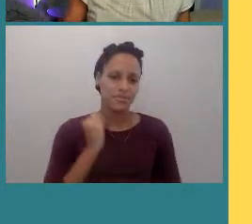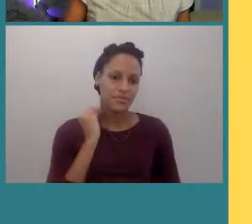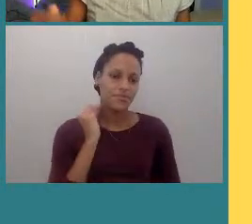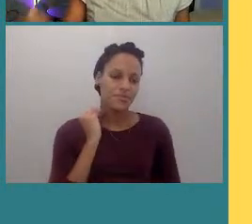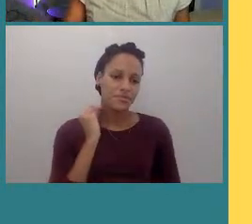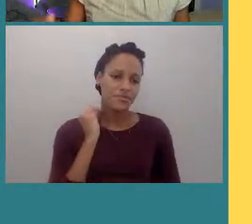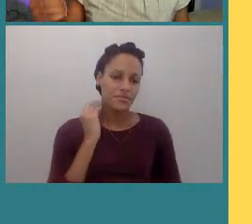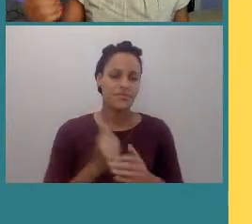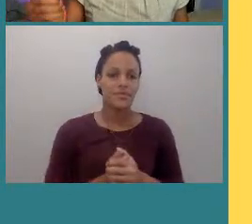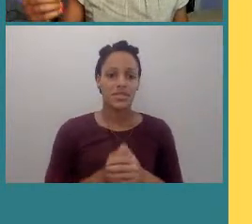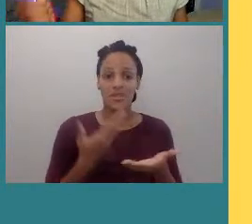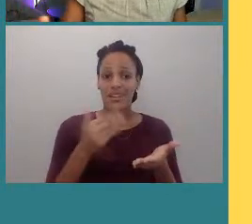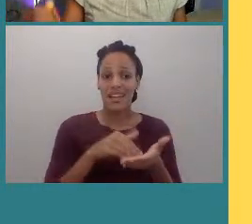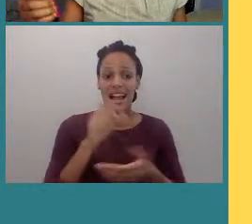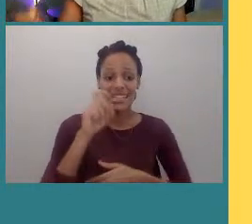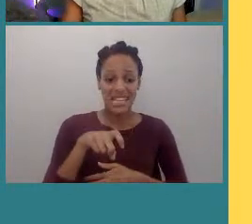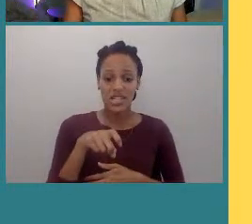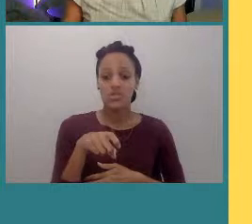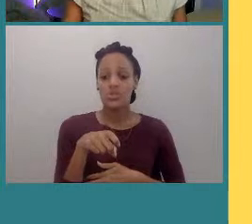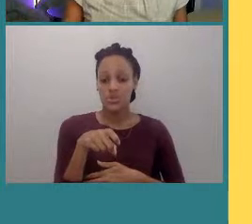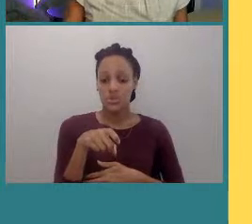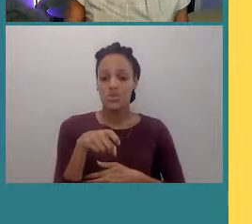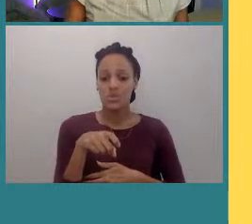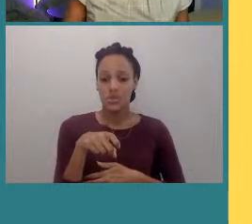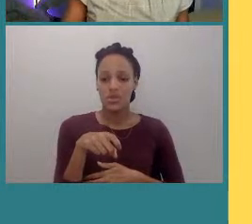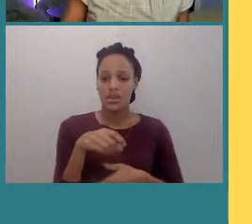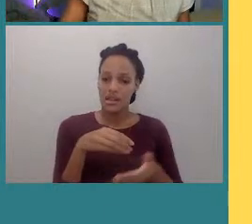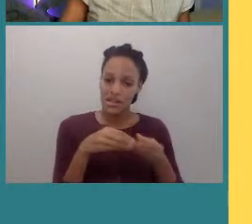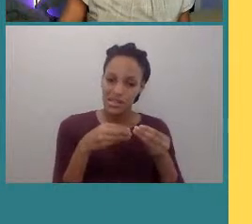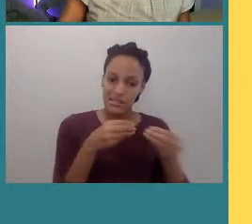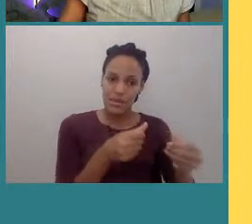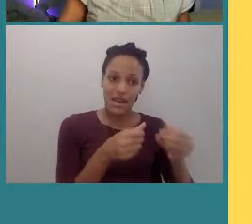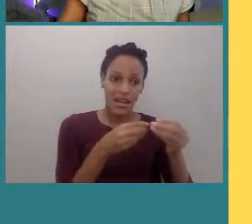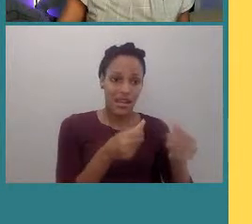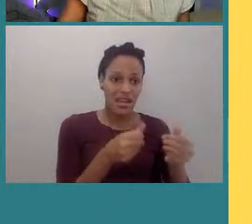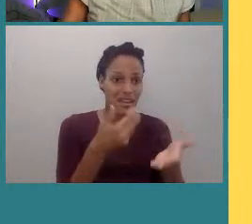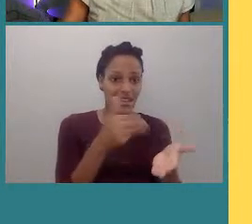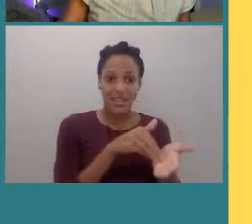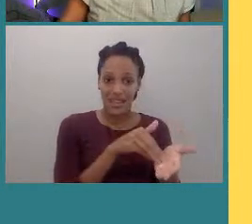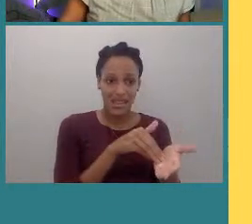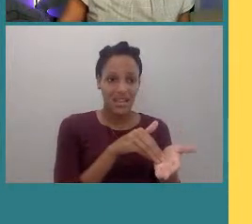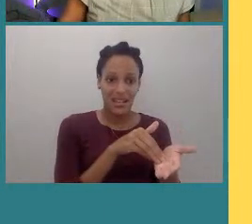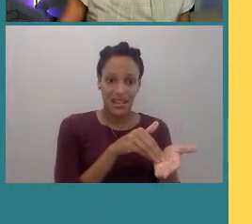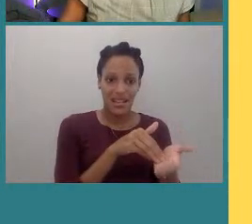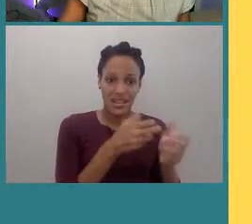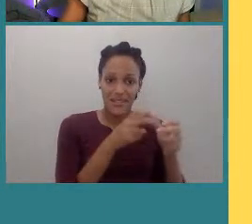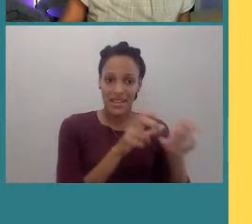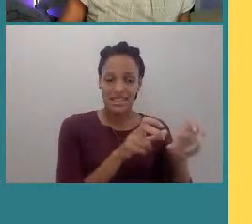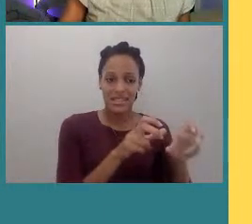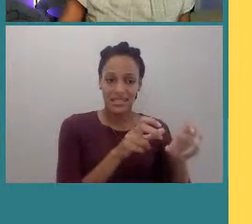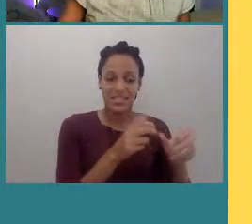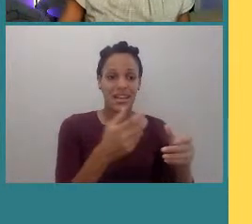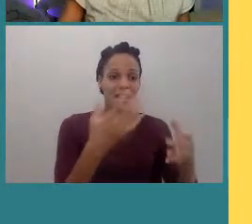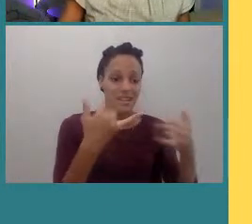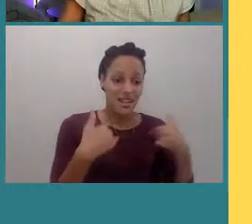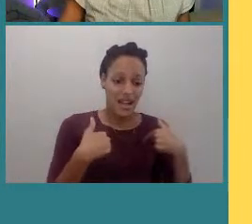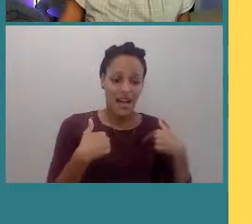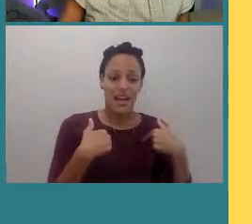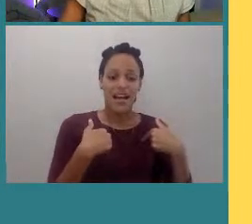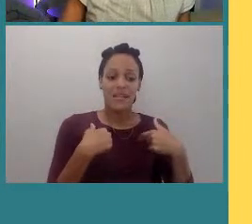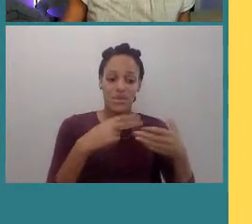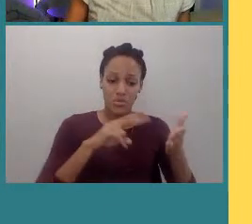email to my book publisher. Very rarely you sell all of the books and get your money back.